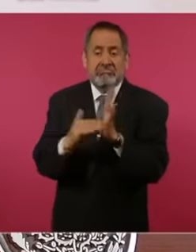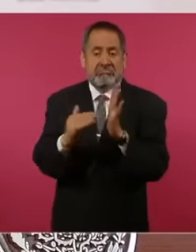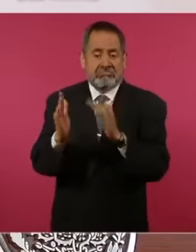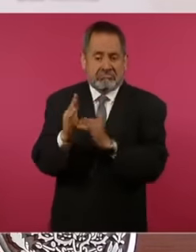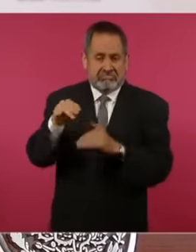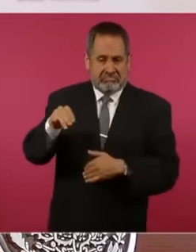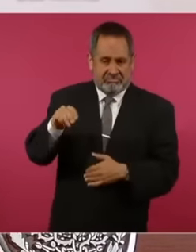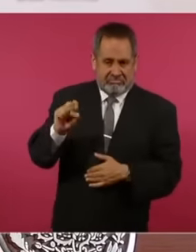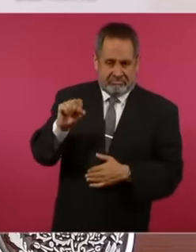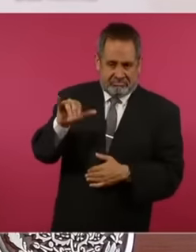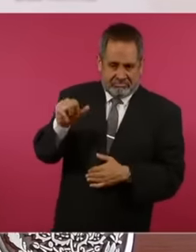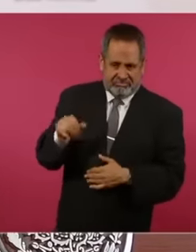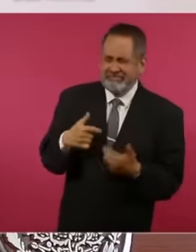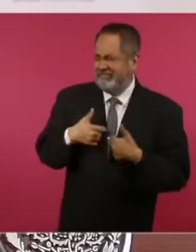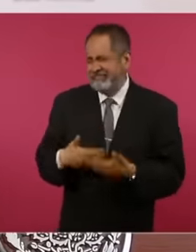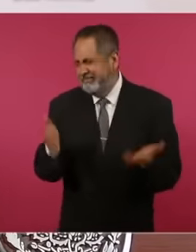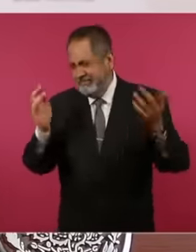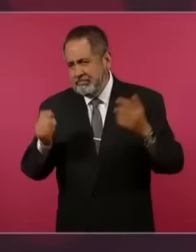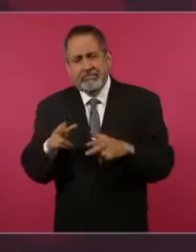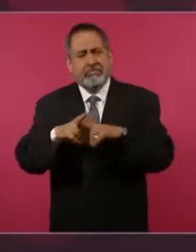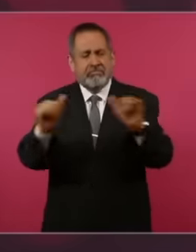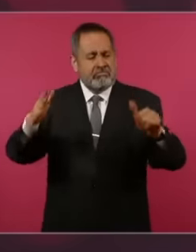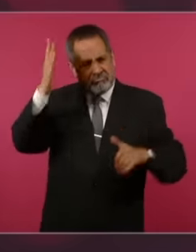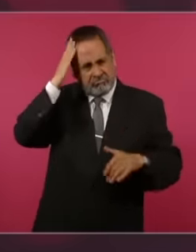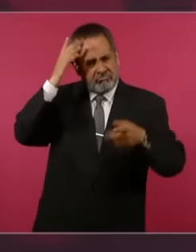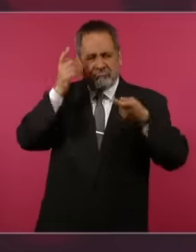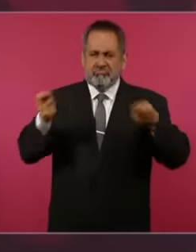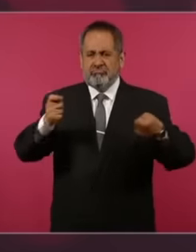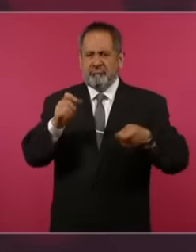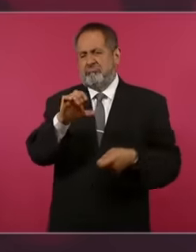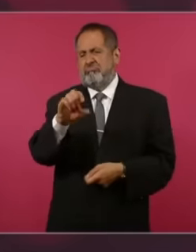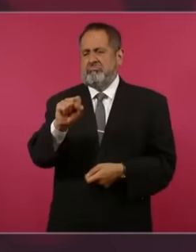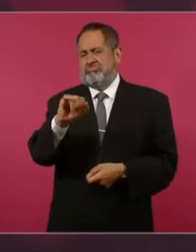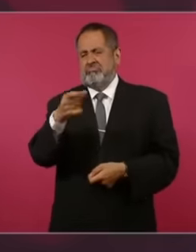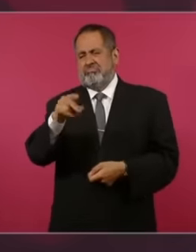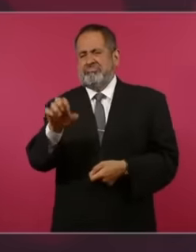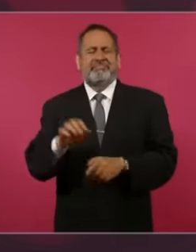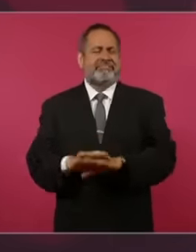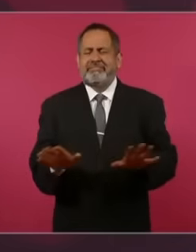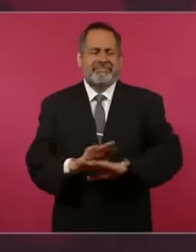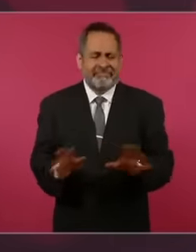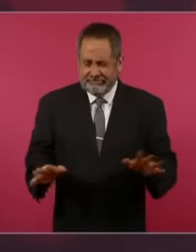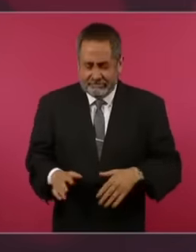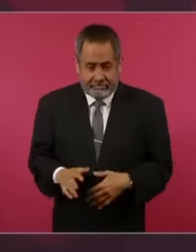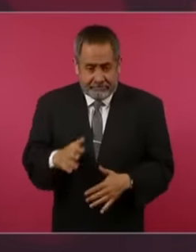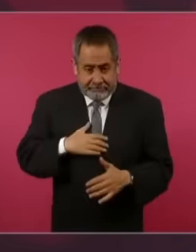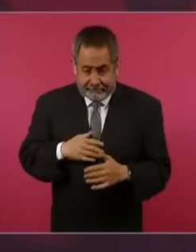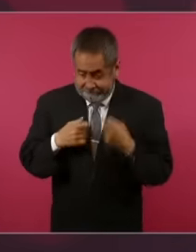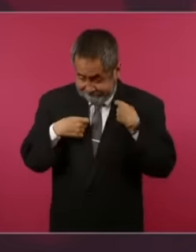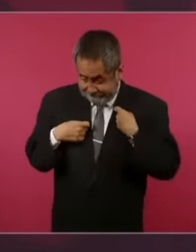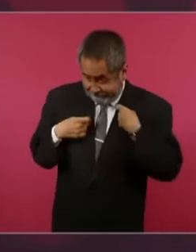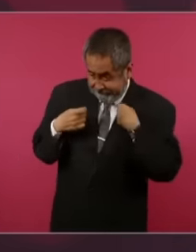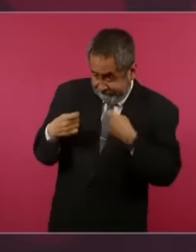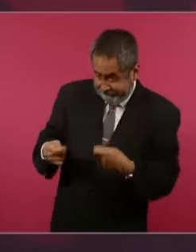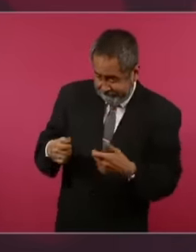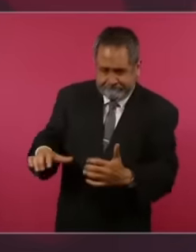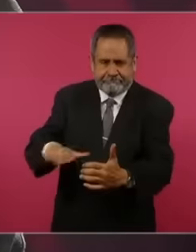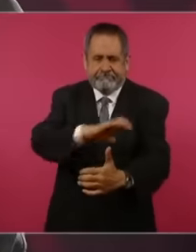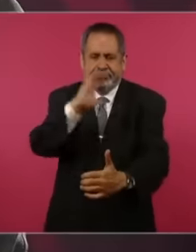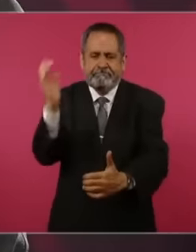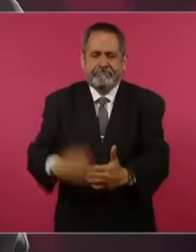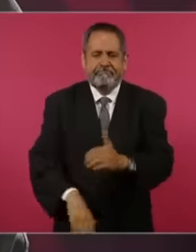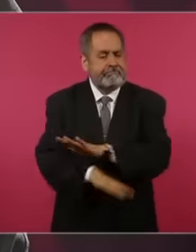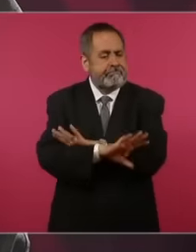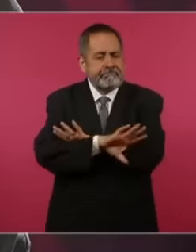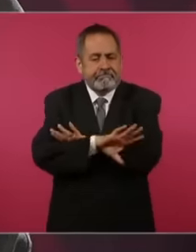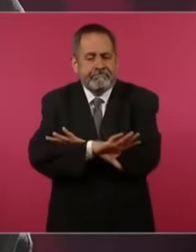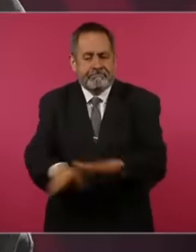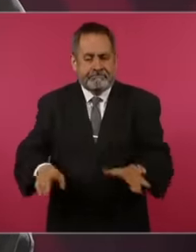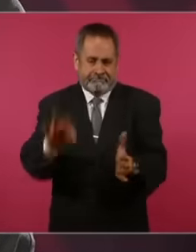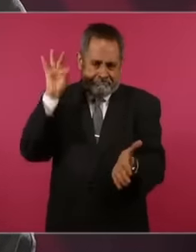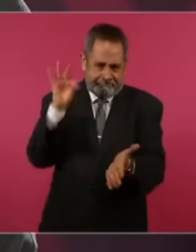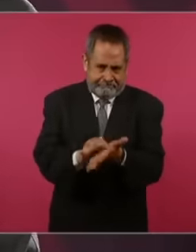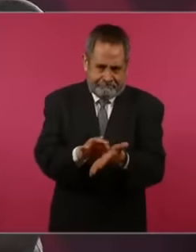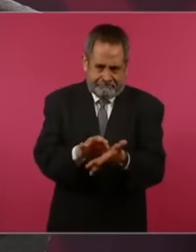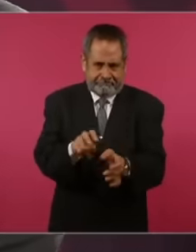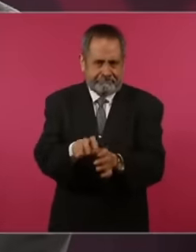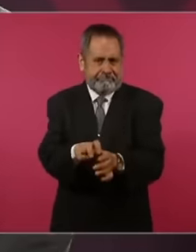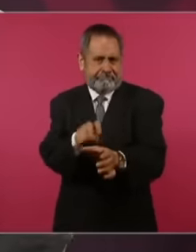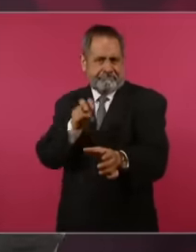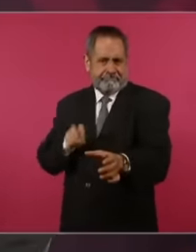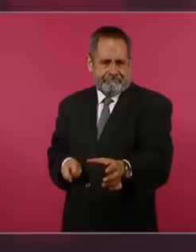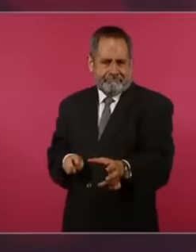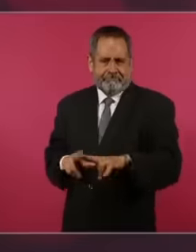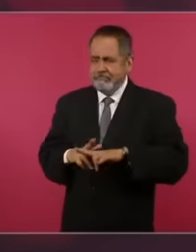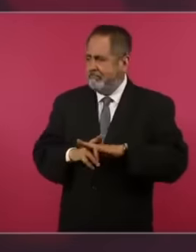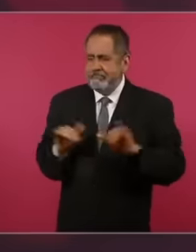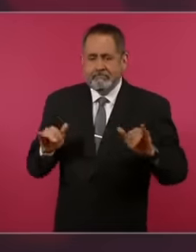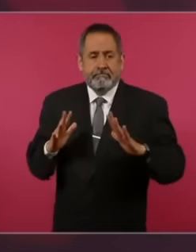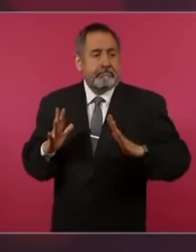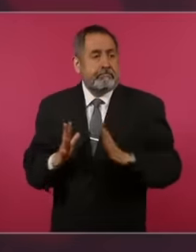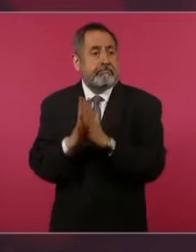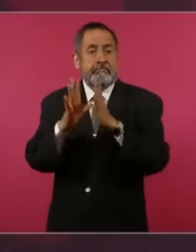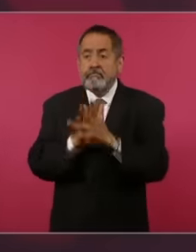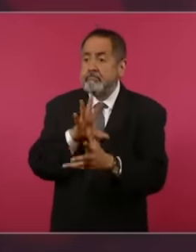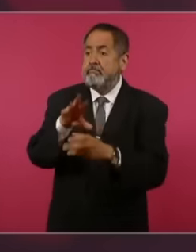cique I'm done and I'm not going to participate again in No